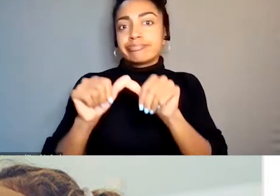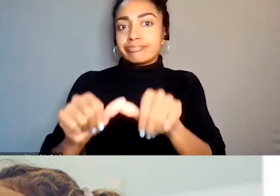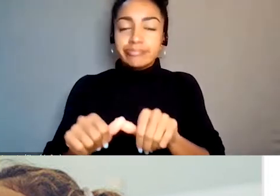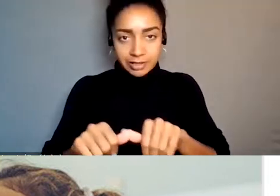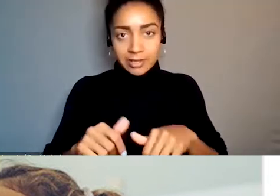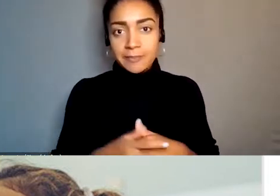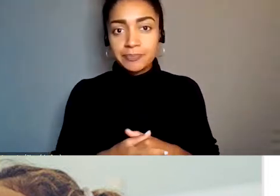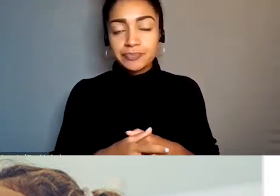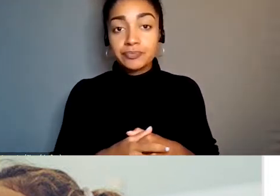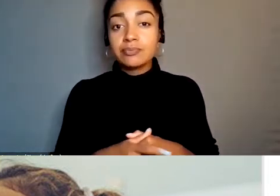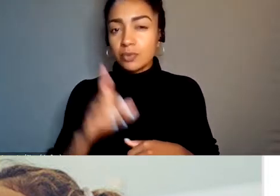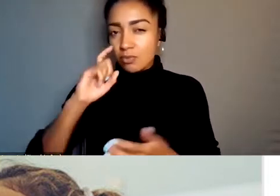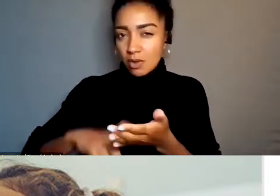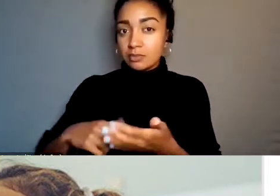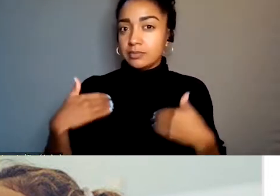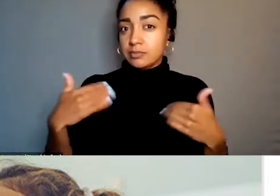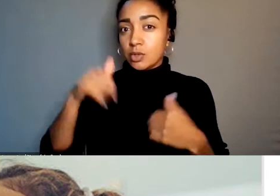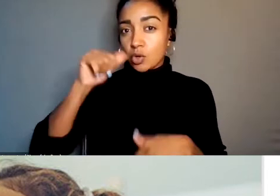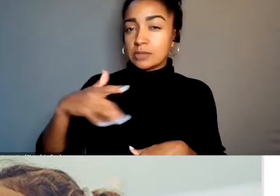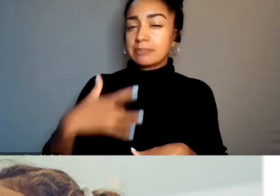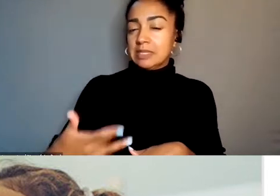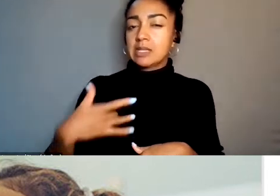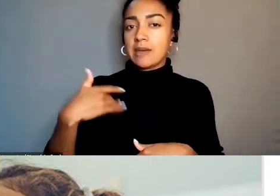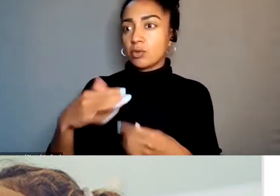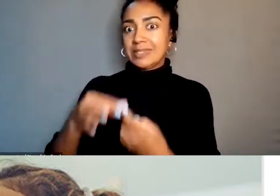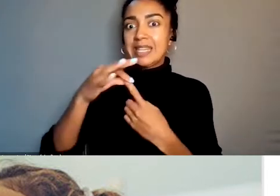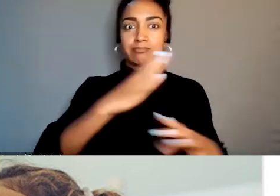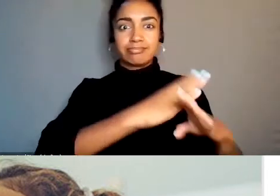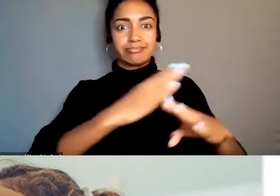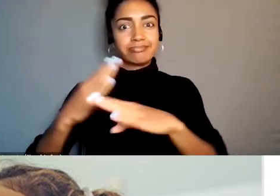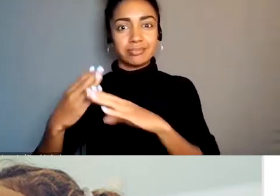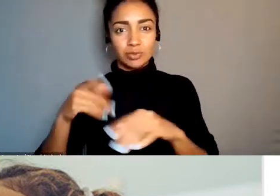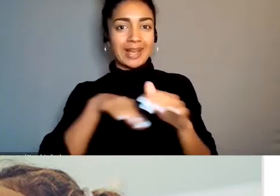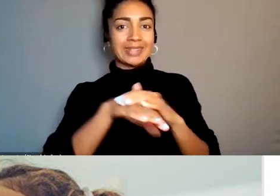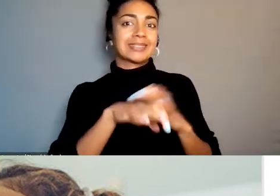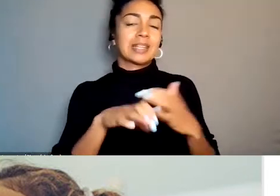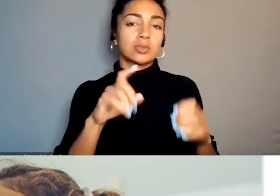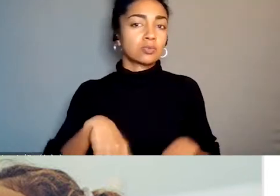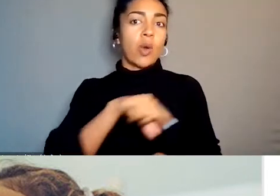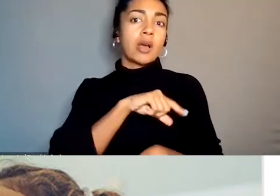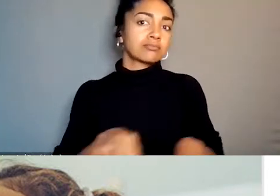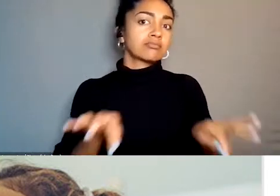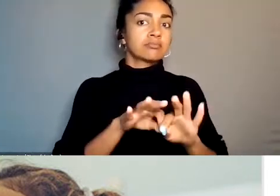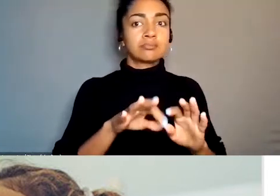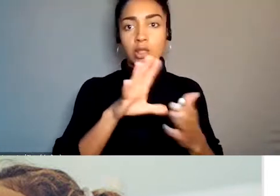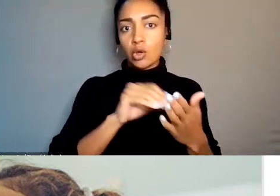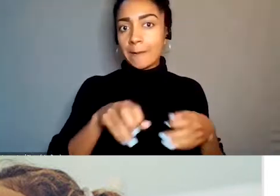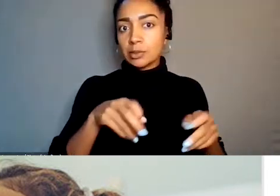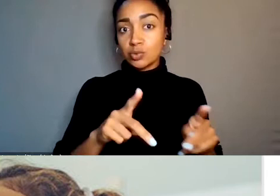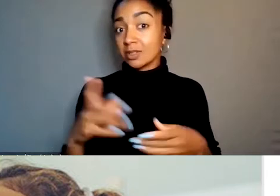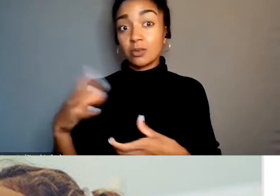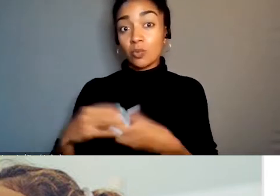and classrooms.